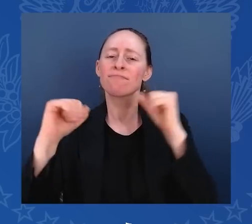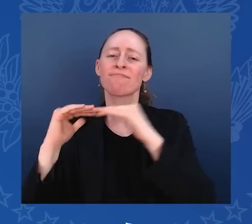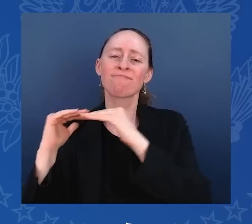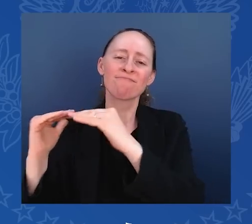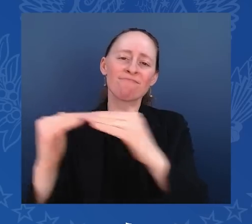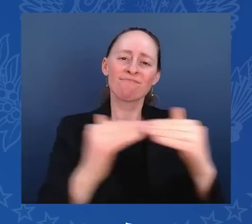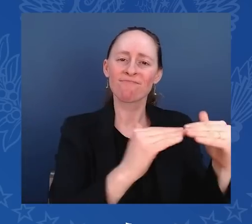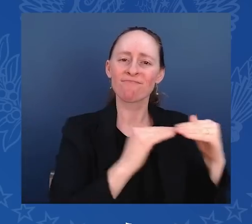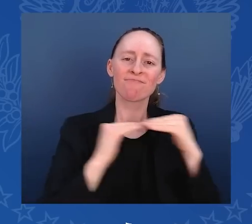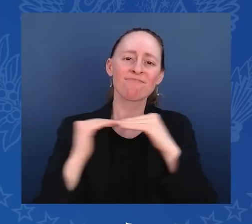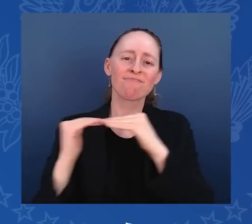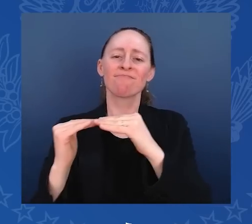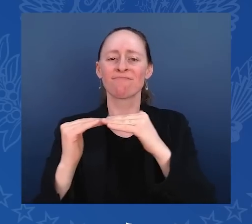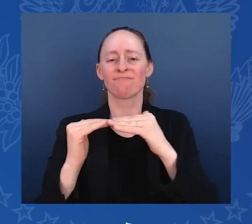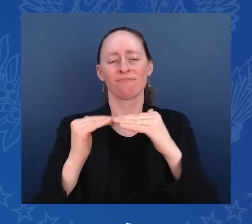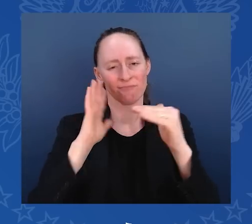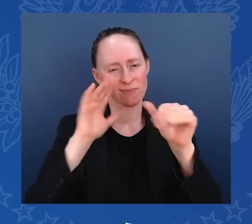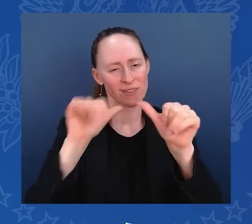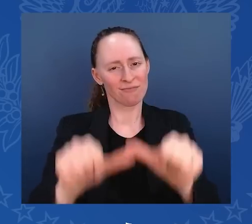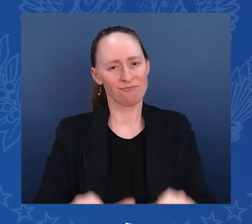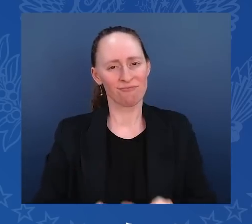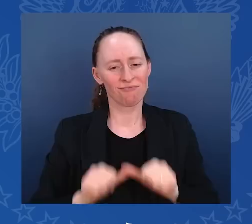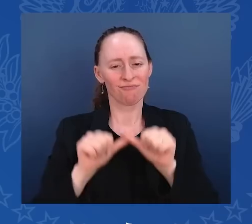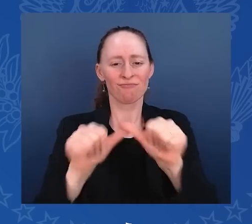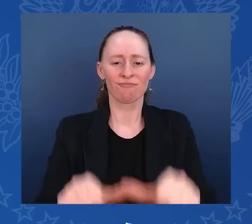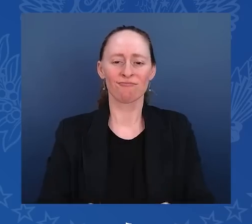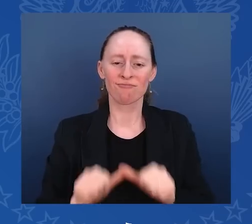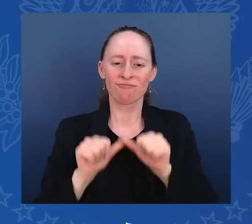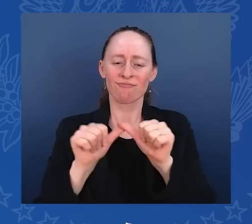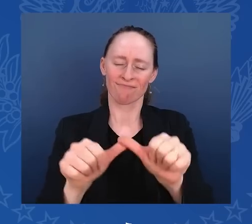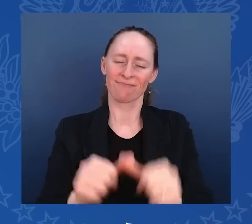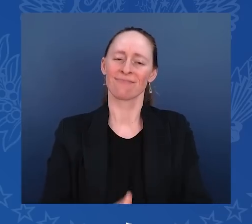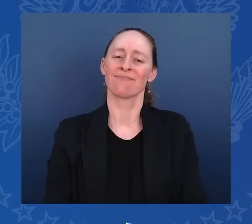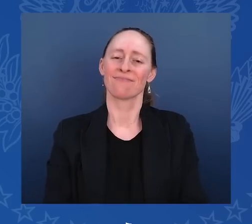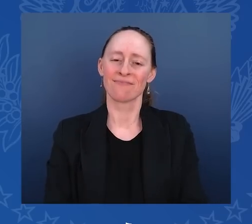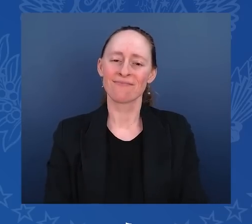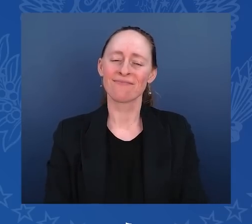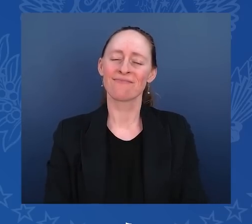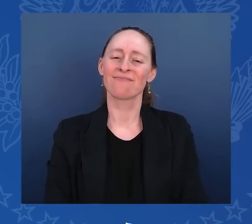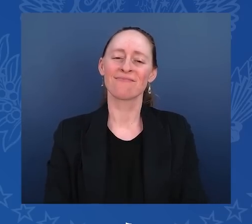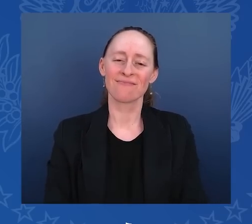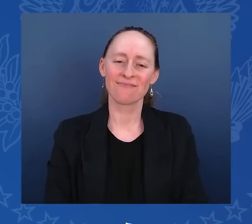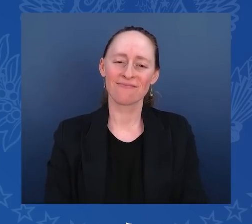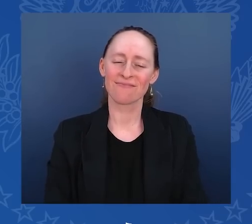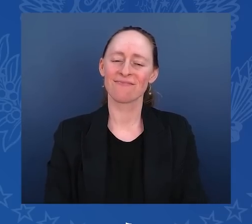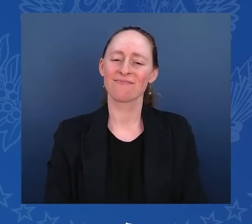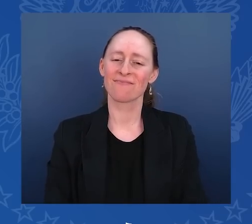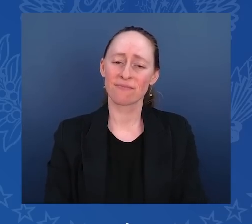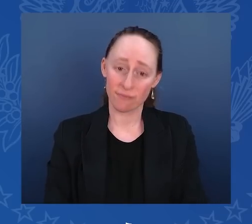As we say in my old neighborhood, it's a big deal. It's a big deal.